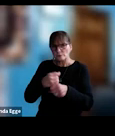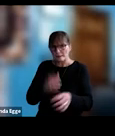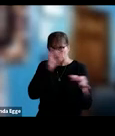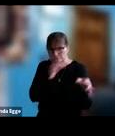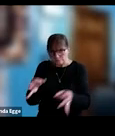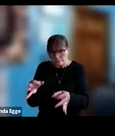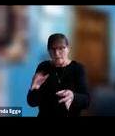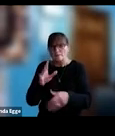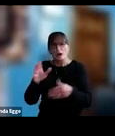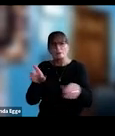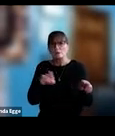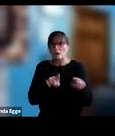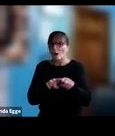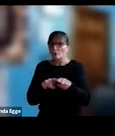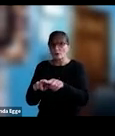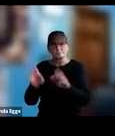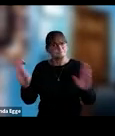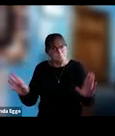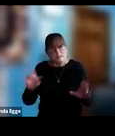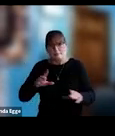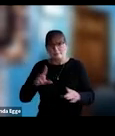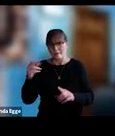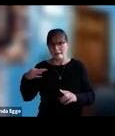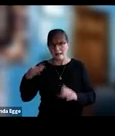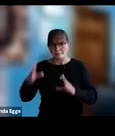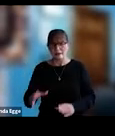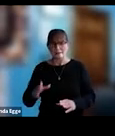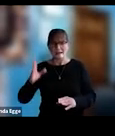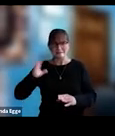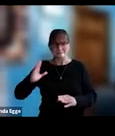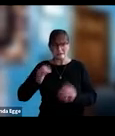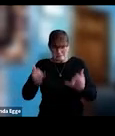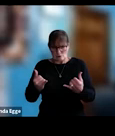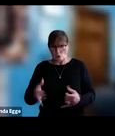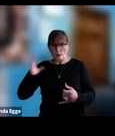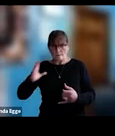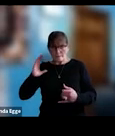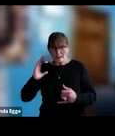that although the applicant has a current or past substance use disorder diagnosis,